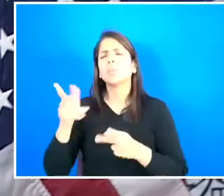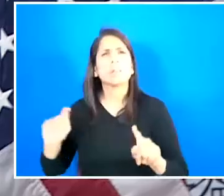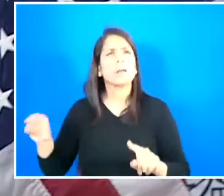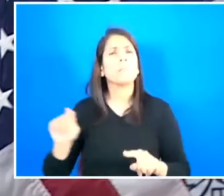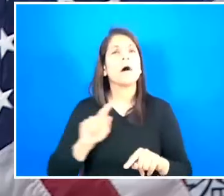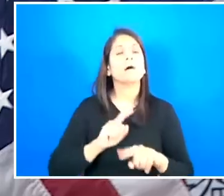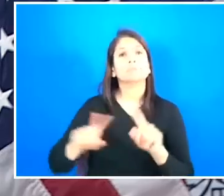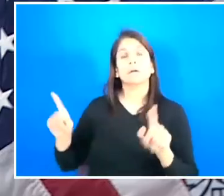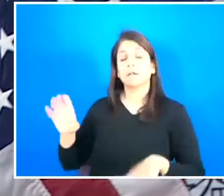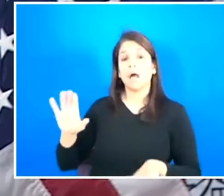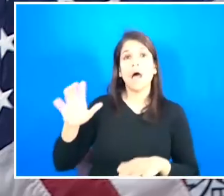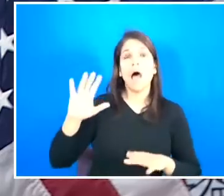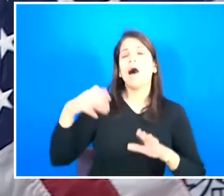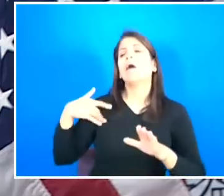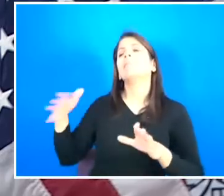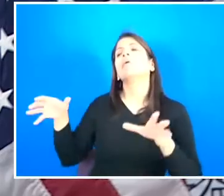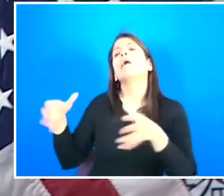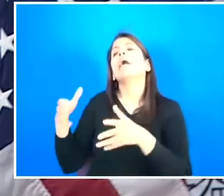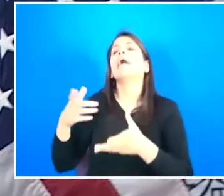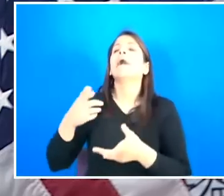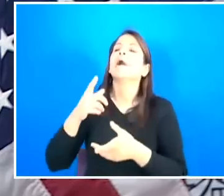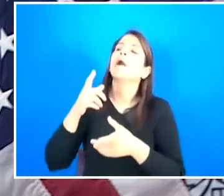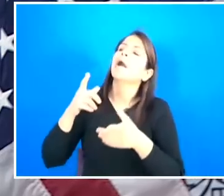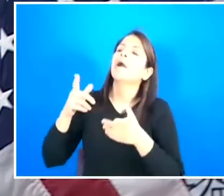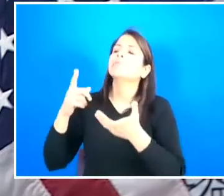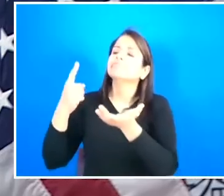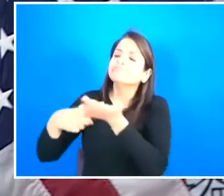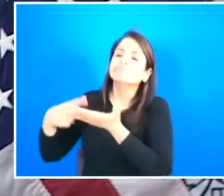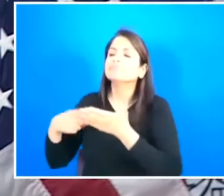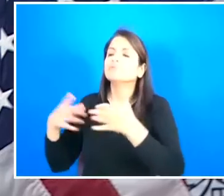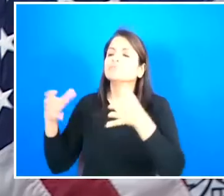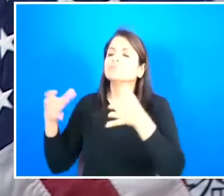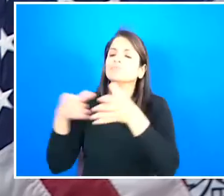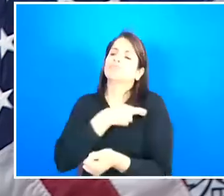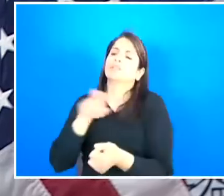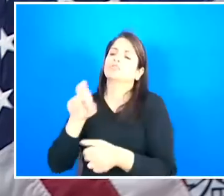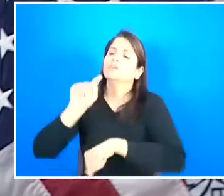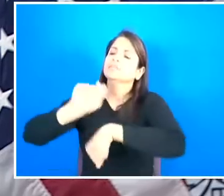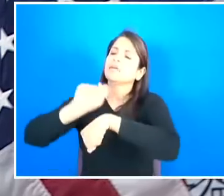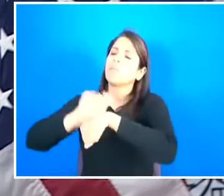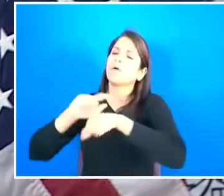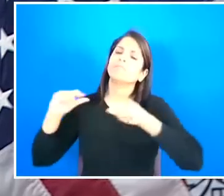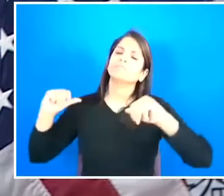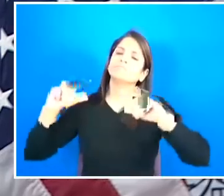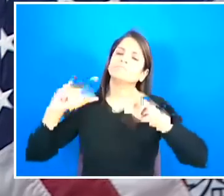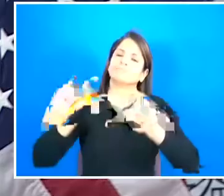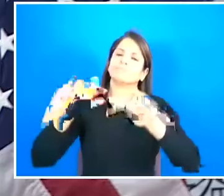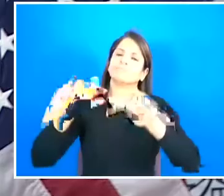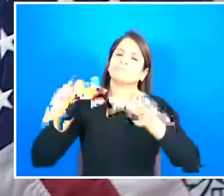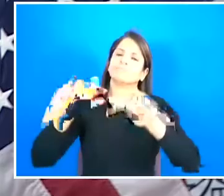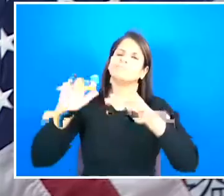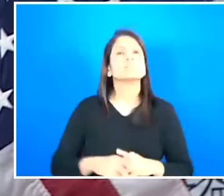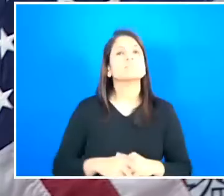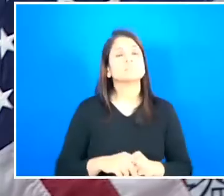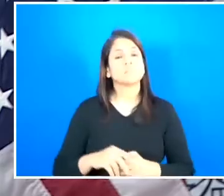NUMBER OF PEOPLE TRINYGTO CREATE SERVICES, SOME IN THEIR ACTUAL